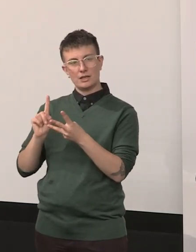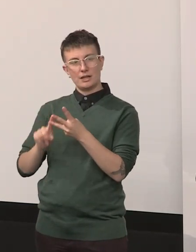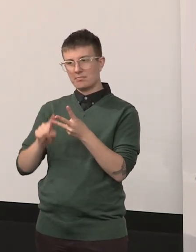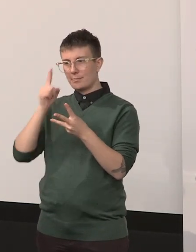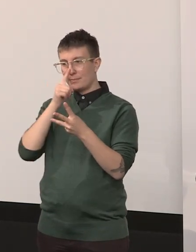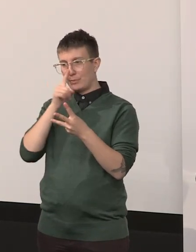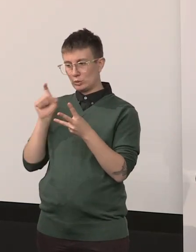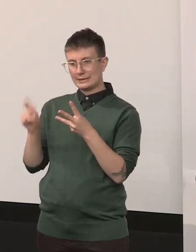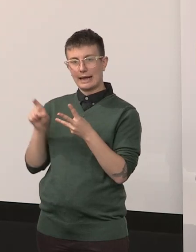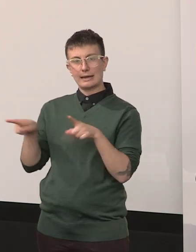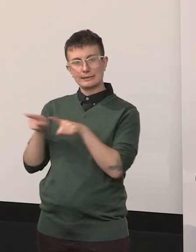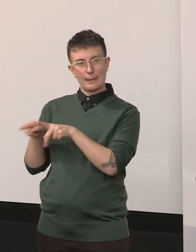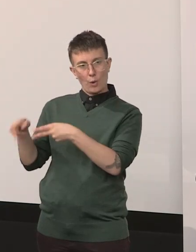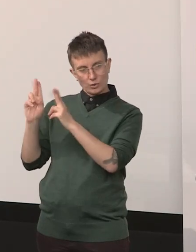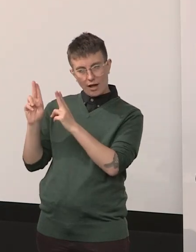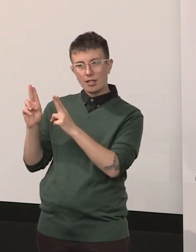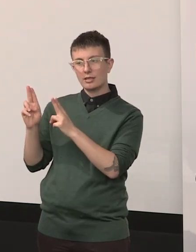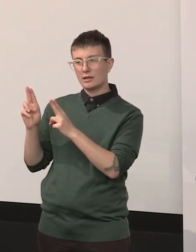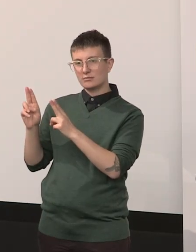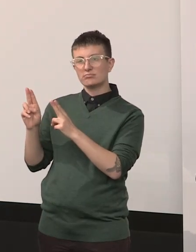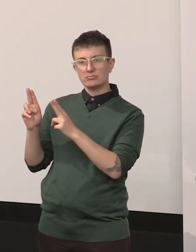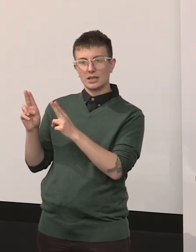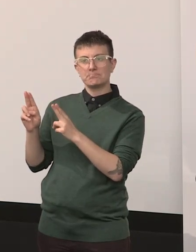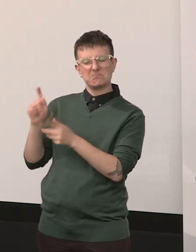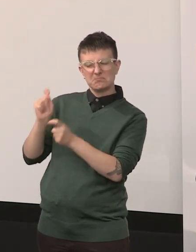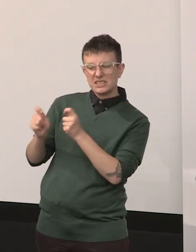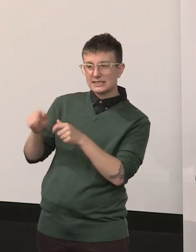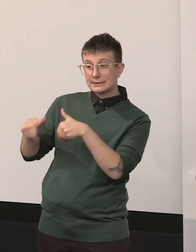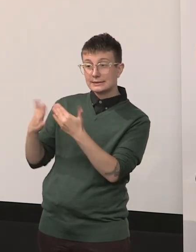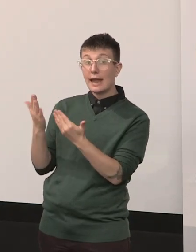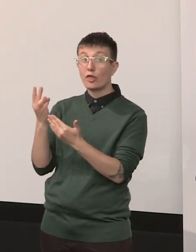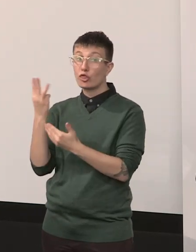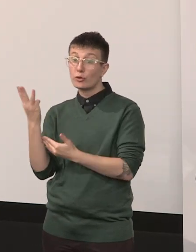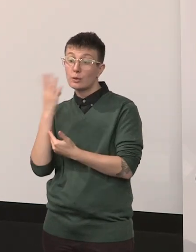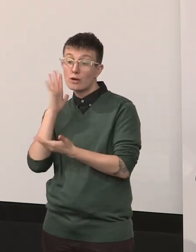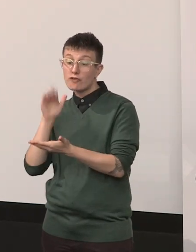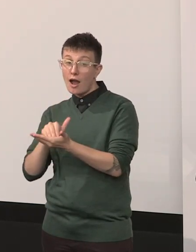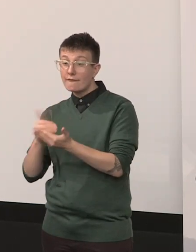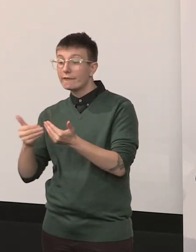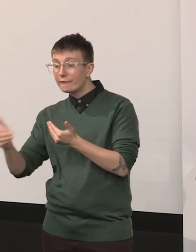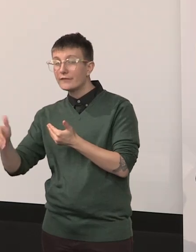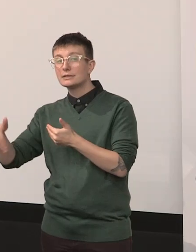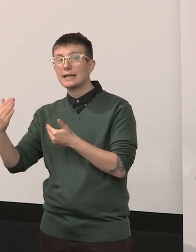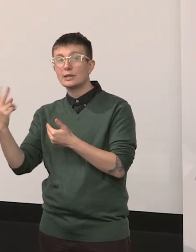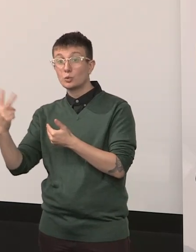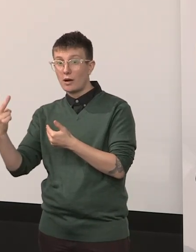who were involved in the hotel over that period, and, of course, those staying in the facility are required to be